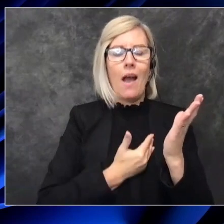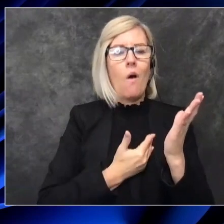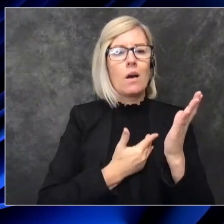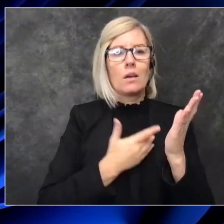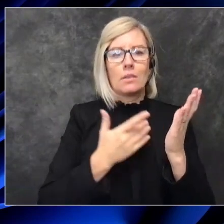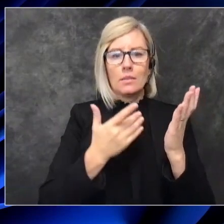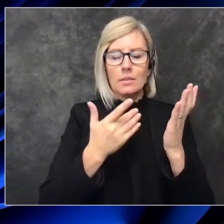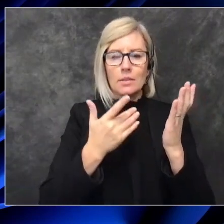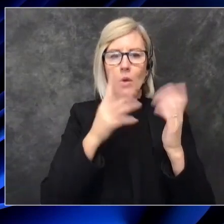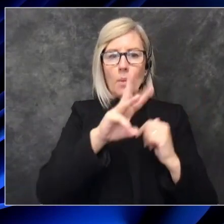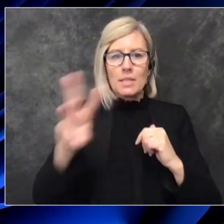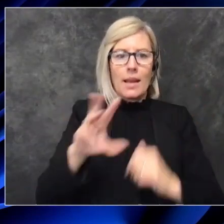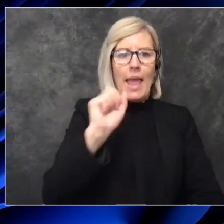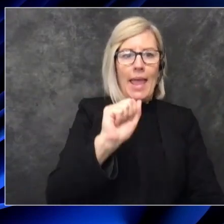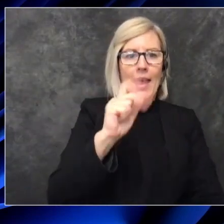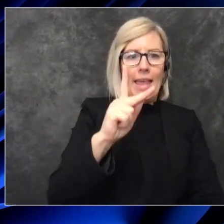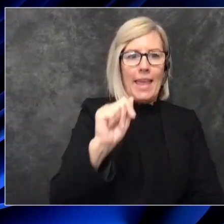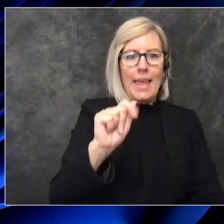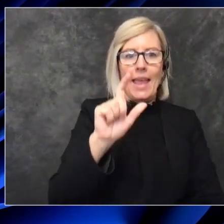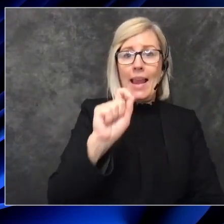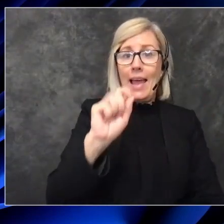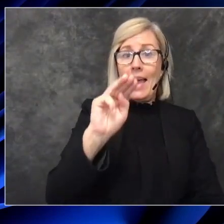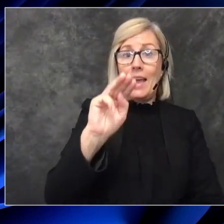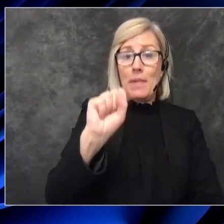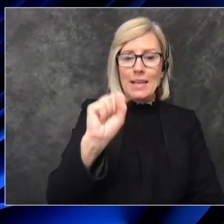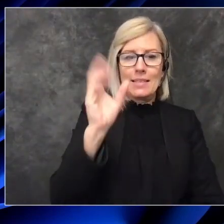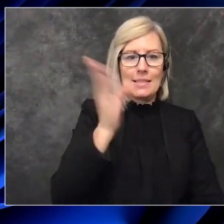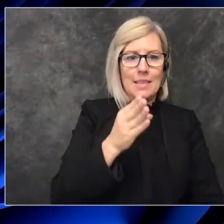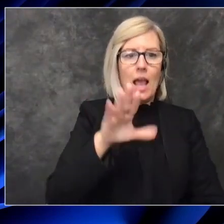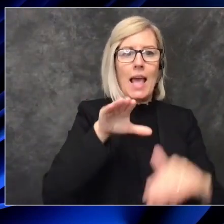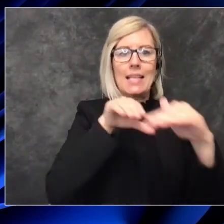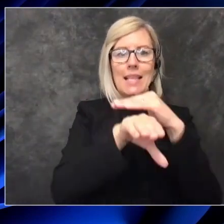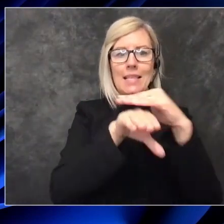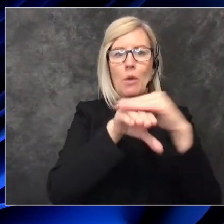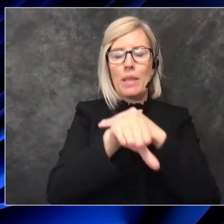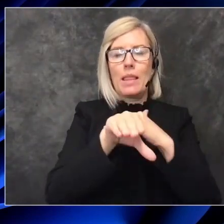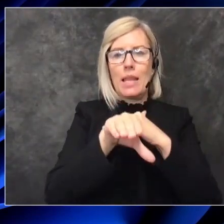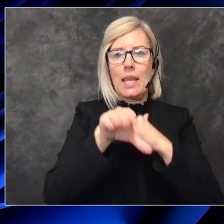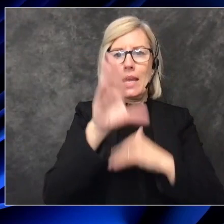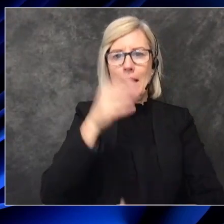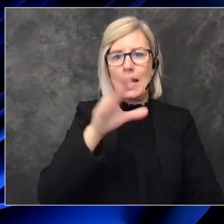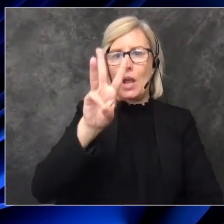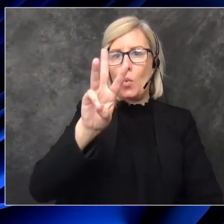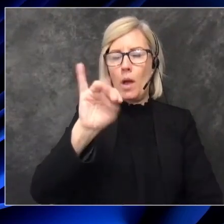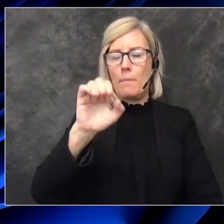At aka.ms/accessibilitywebinars webinars and that webinar in November.